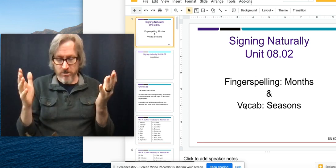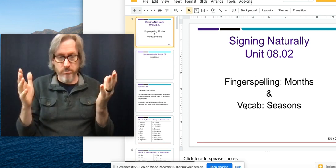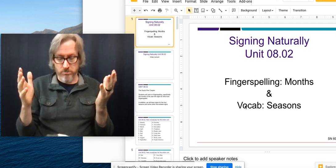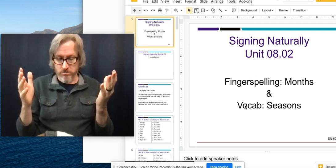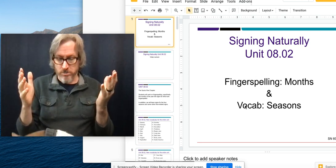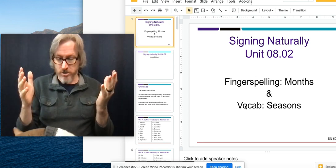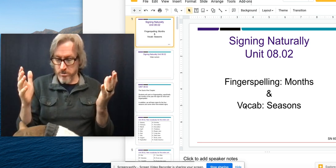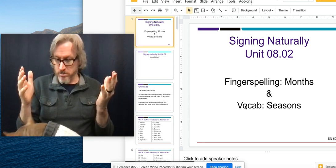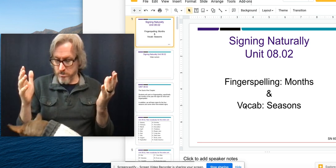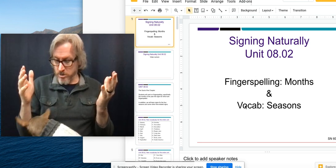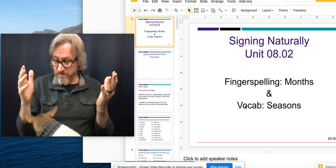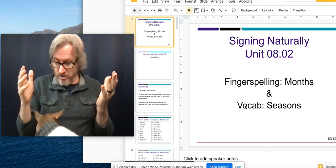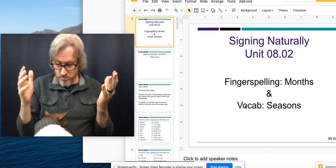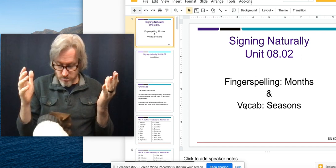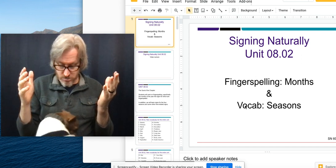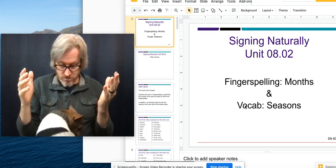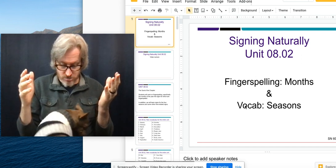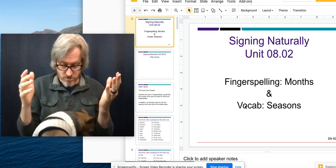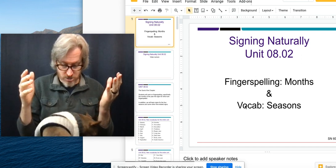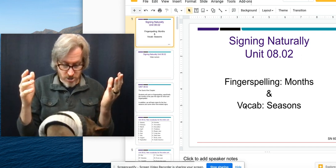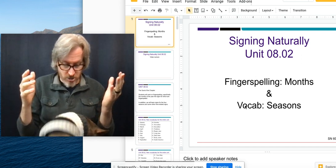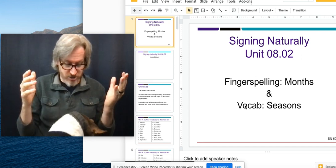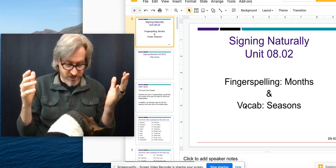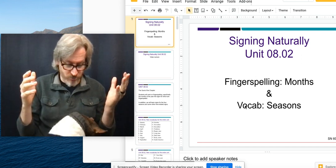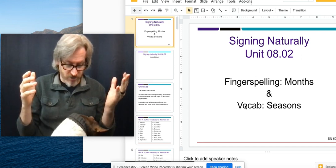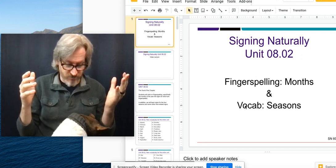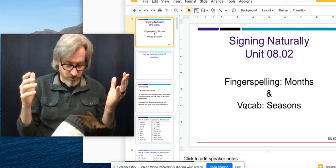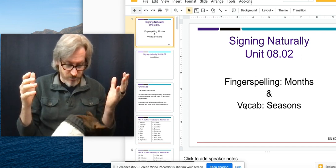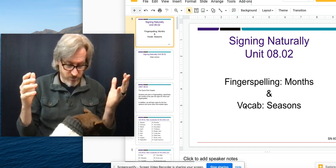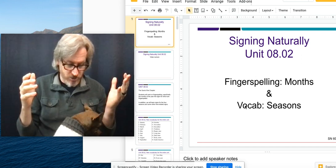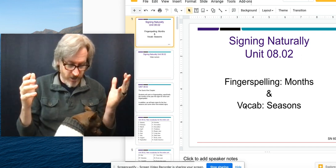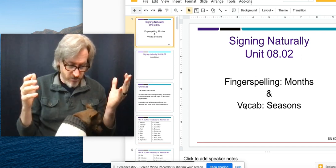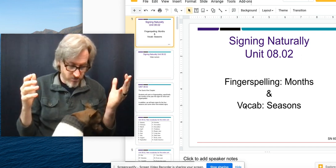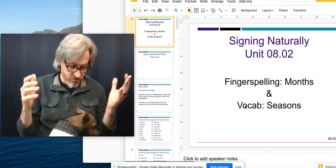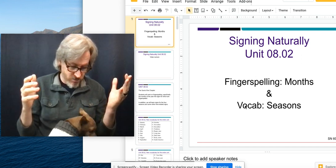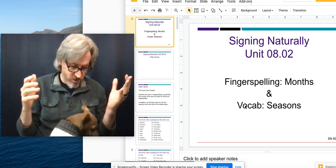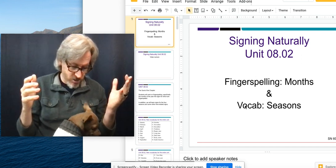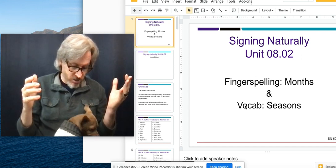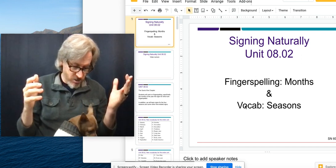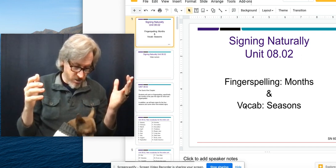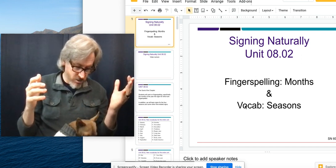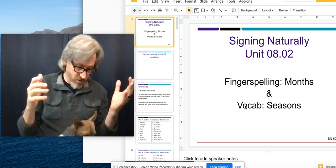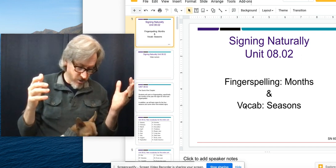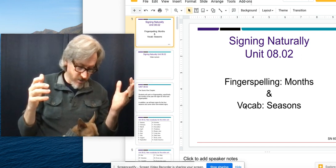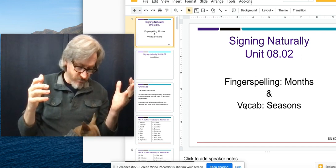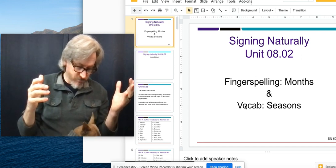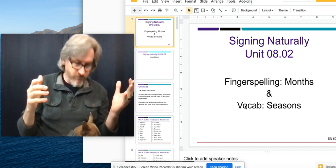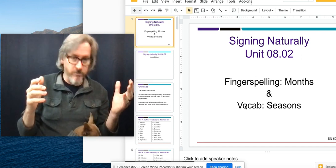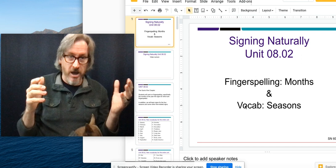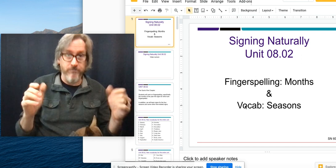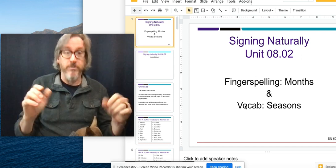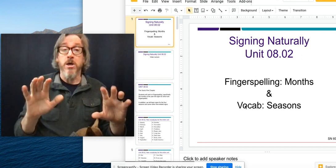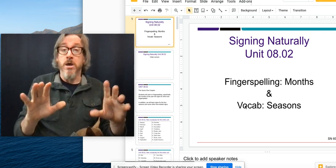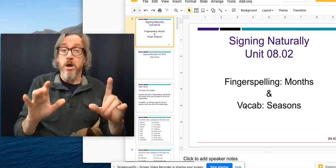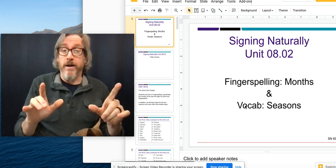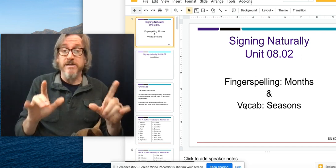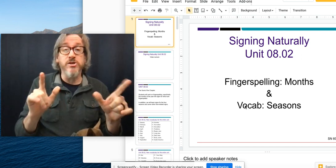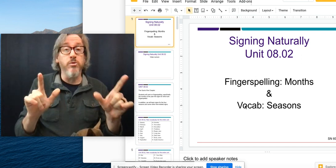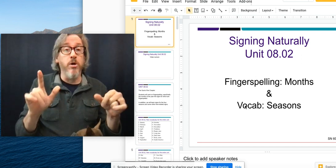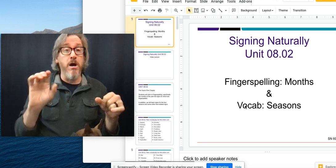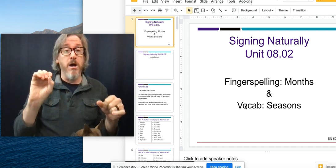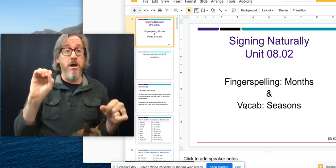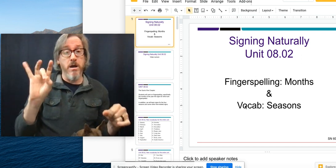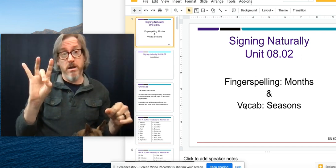Limit Oh you you don't have to go or you just get more comfortable okay okay got it all right so uh